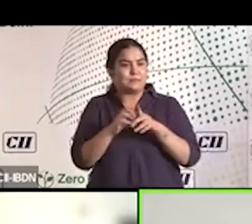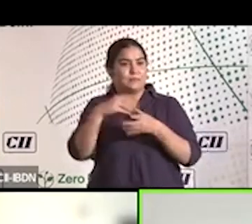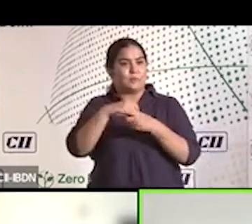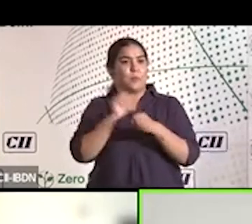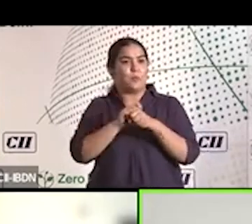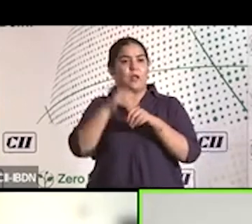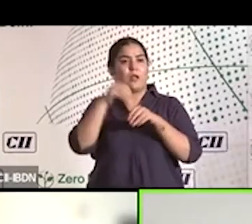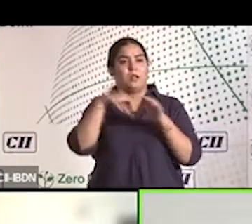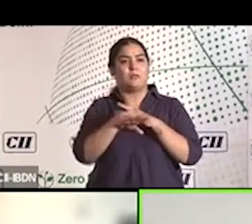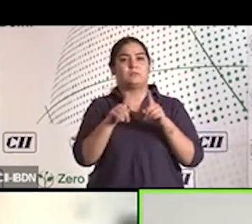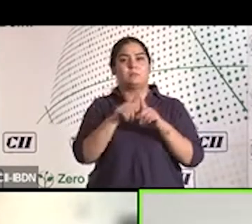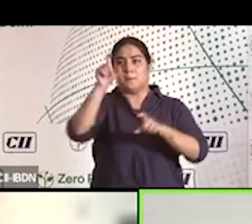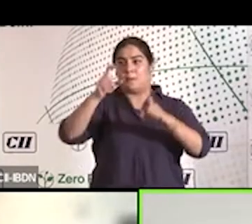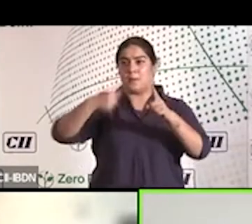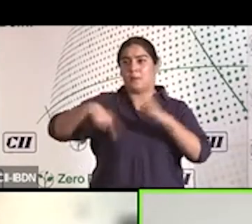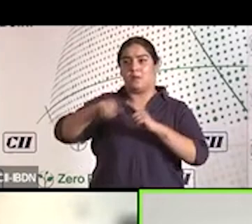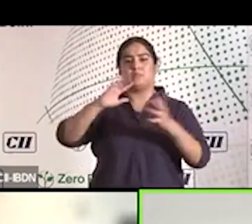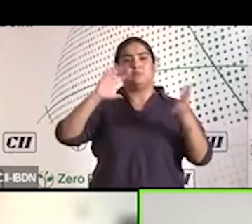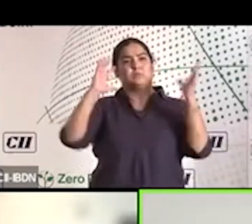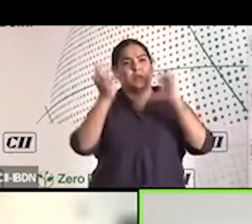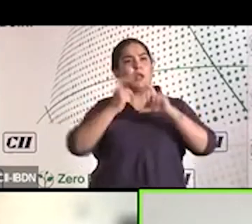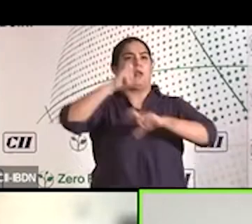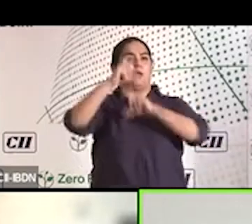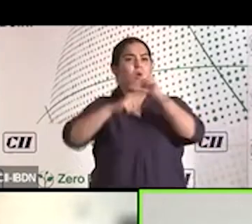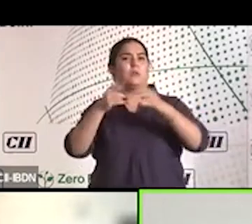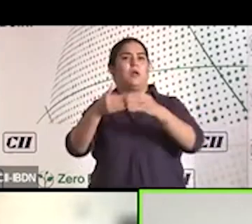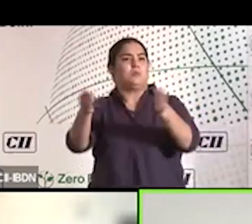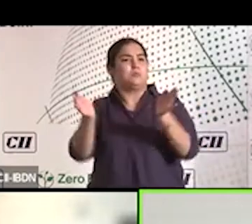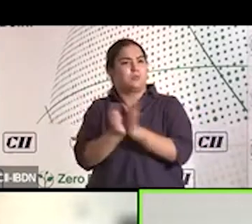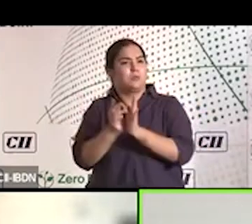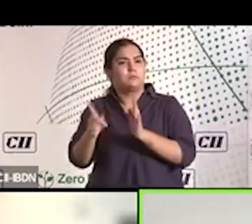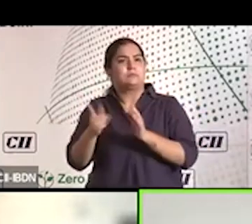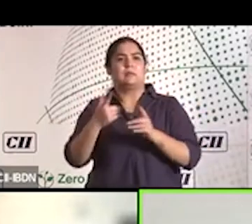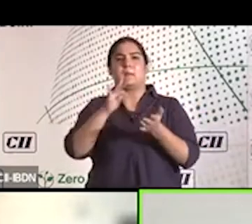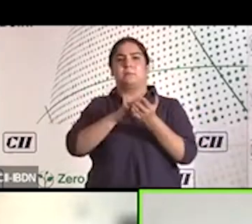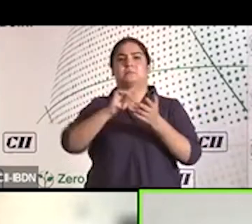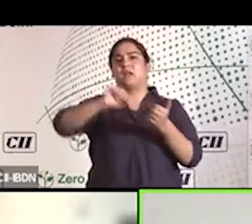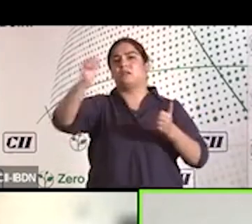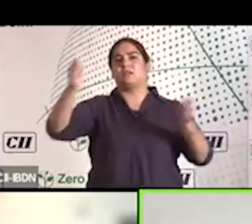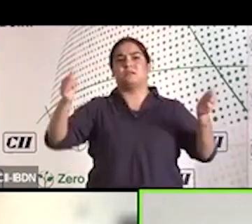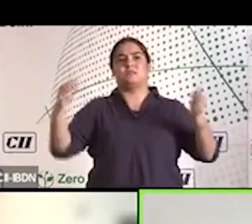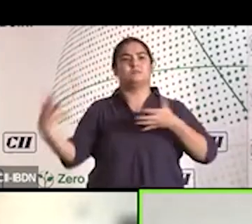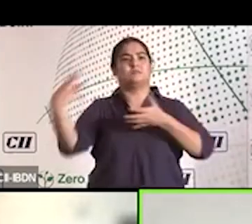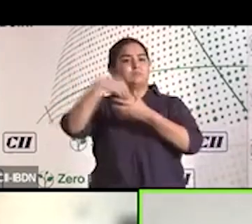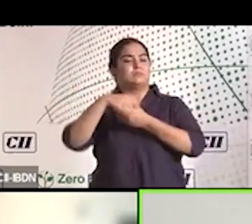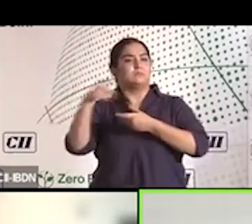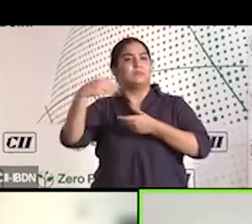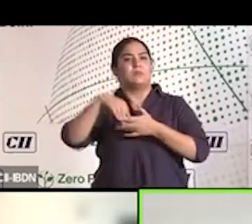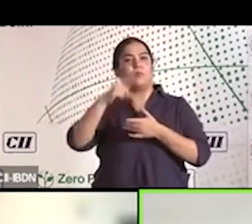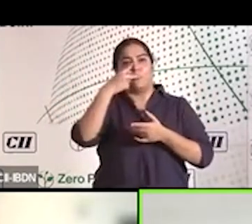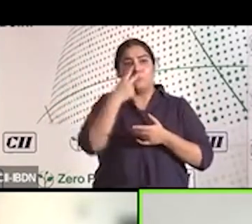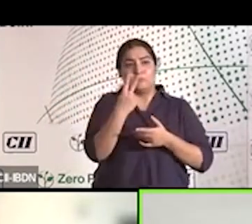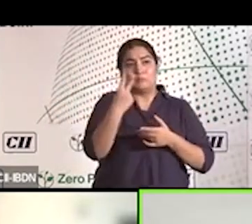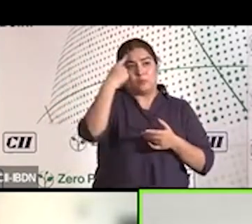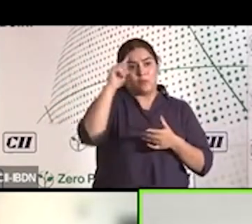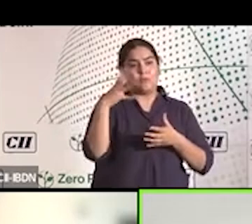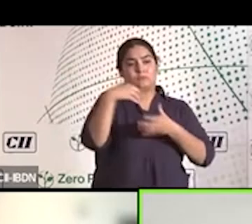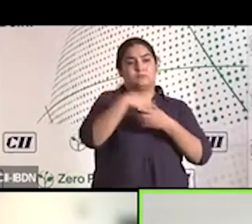of people from corporate community, different industry bodies that influence change and inclusion inclusive champions like you,